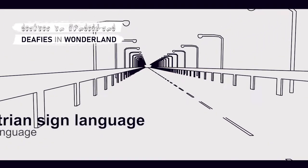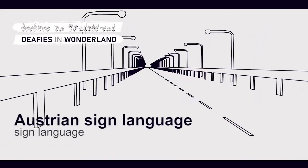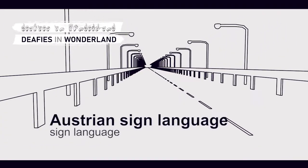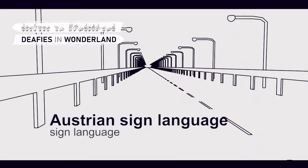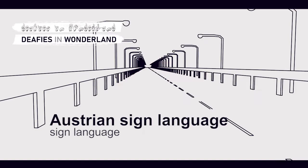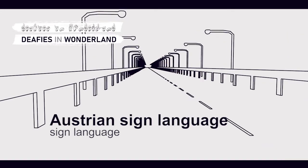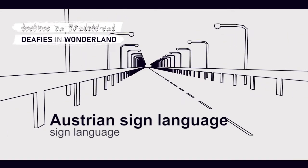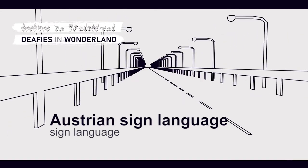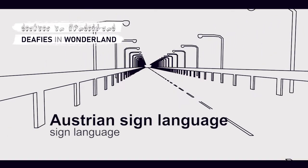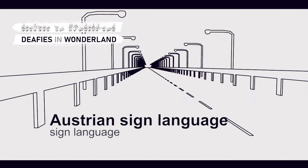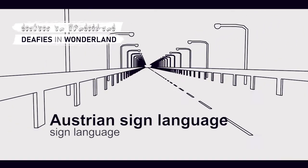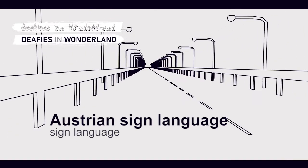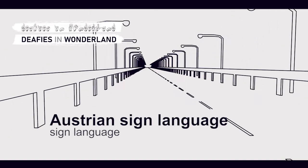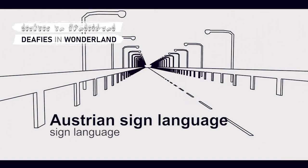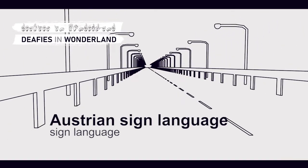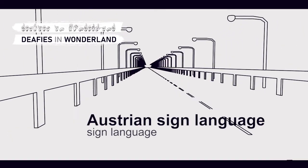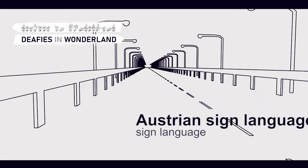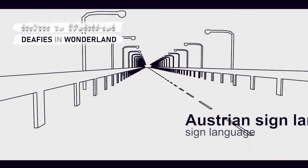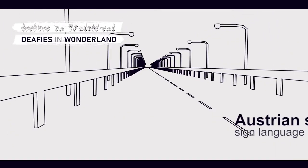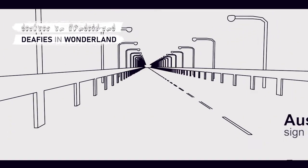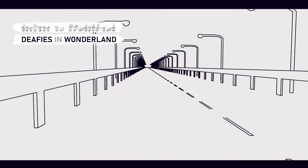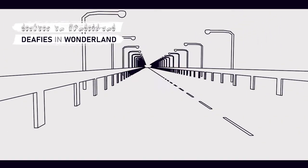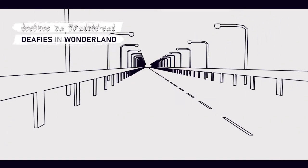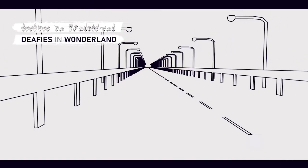He pushed me off the diving board I fell